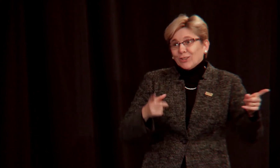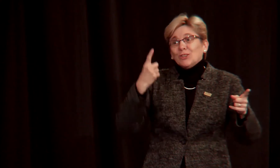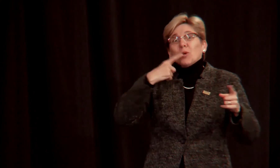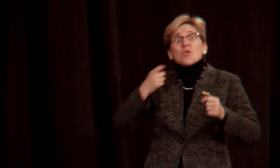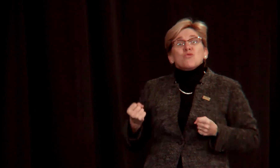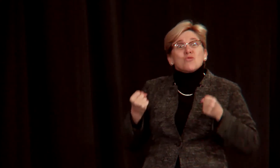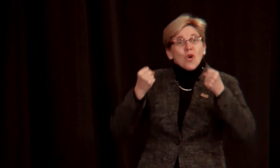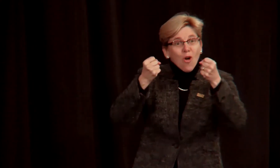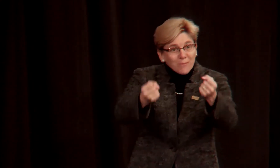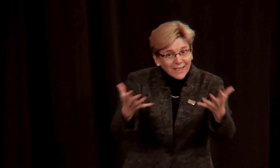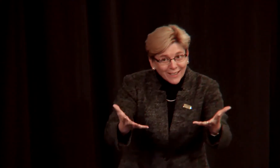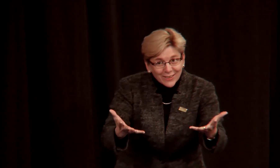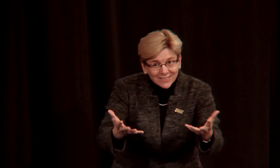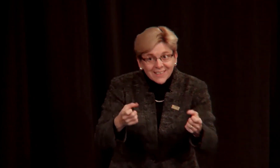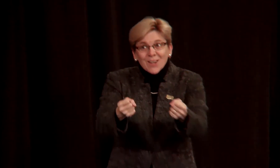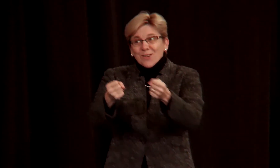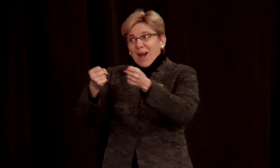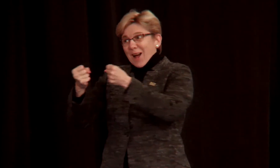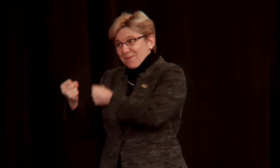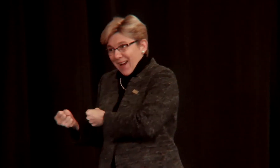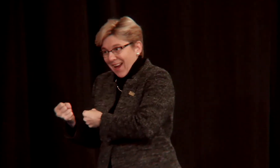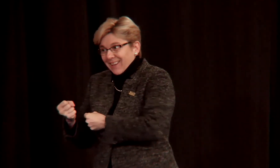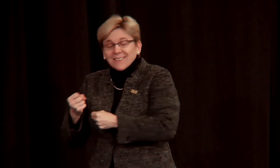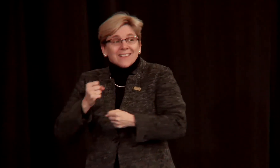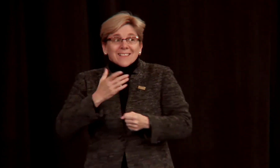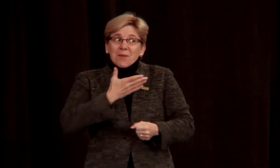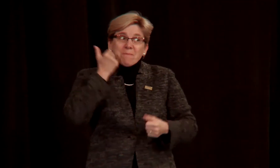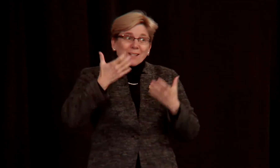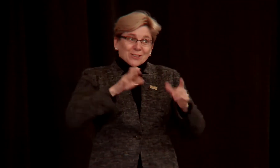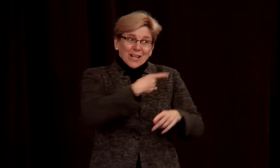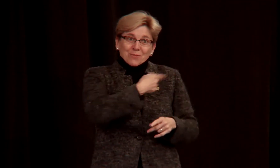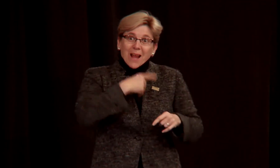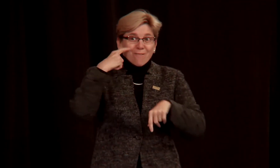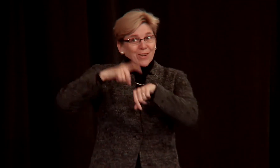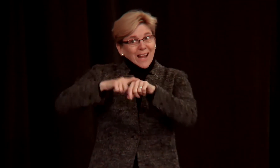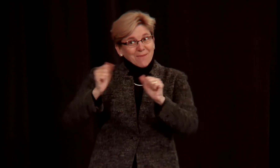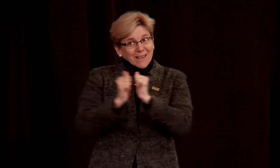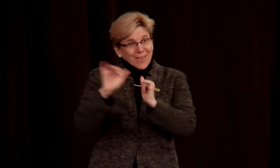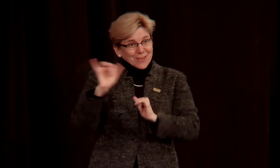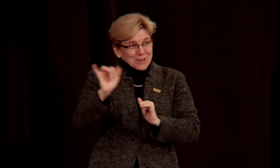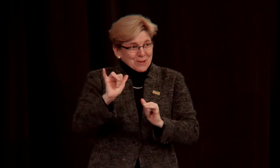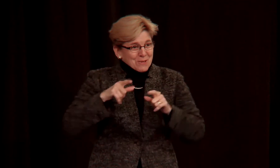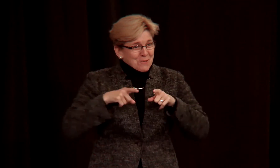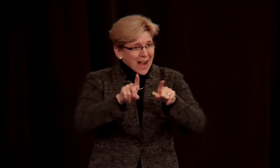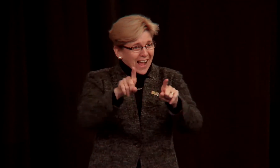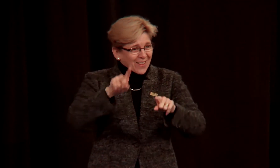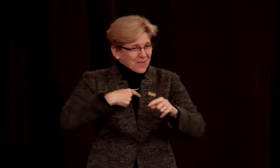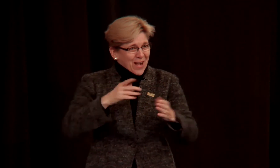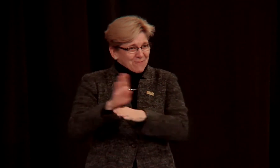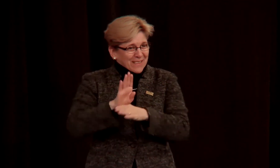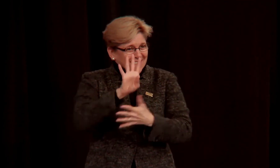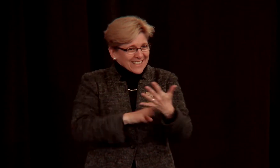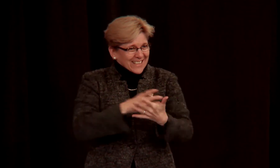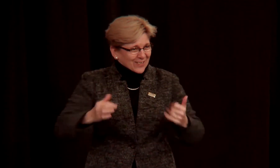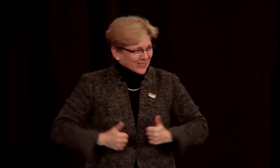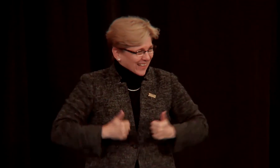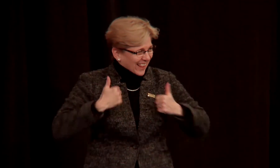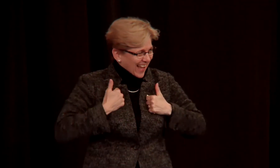She drove me up here and she'll drive me back to the cities afterwards so it's the best way for us to get some time together in our busy schedules.